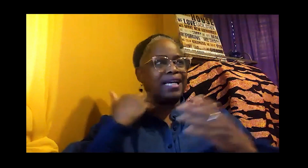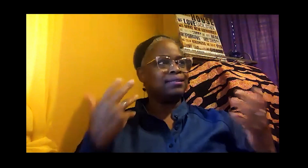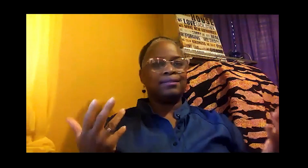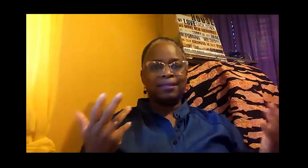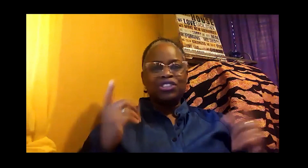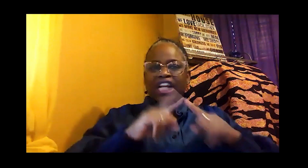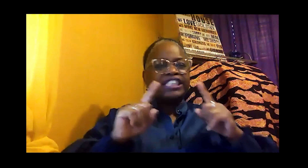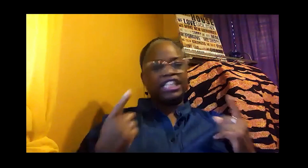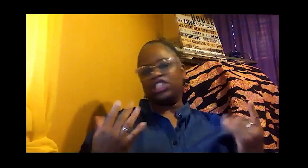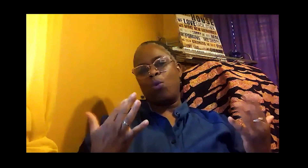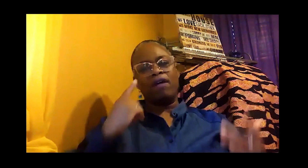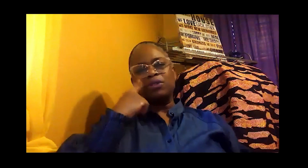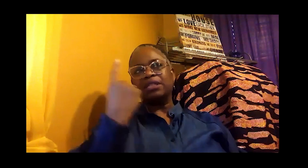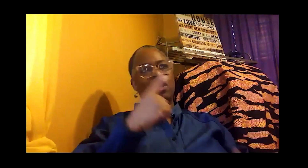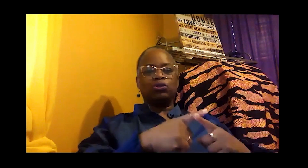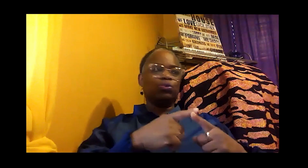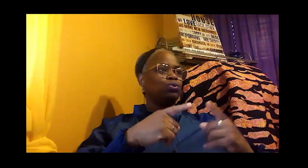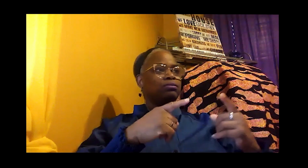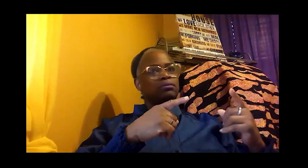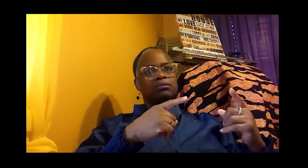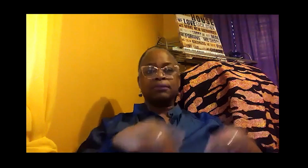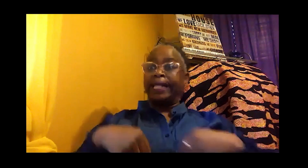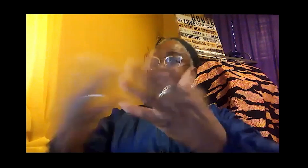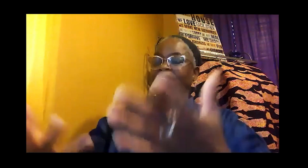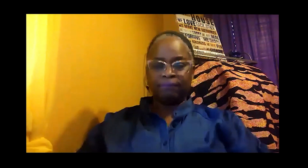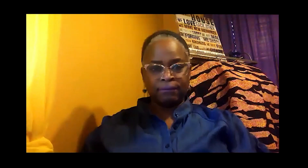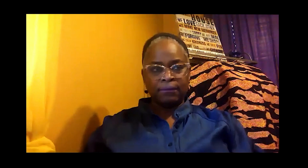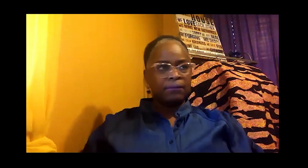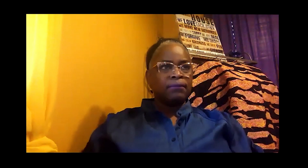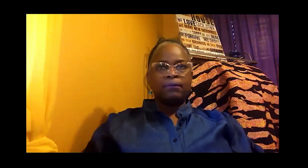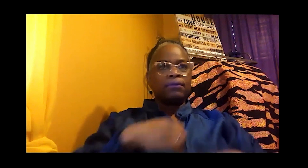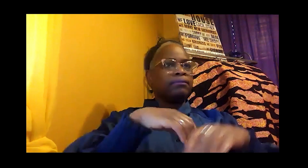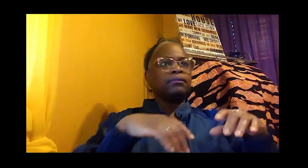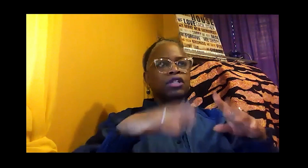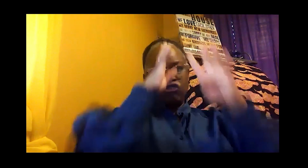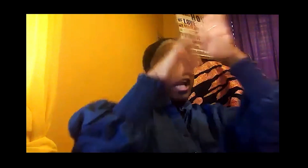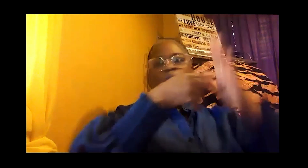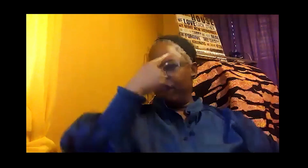people of color produce and create some of their own personal works. They should not just want